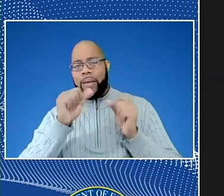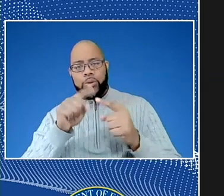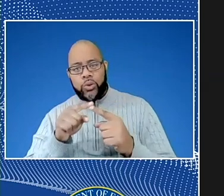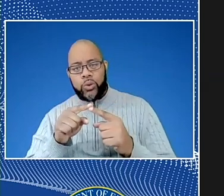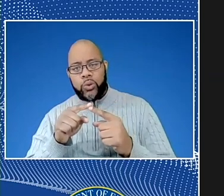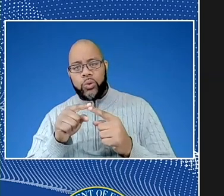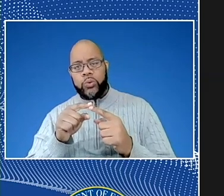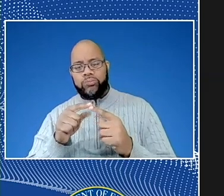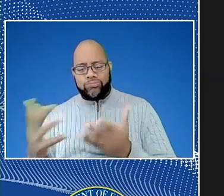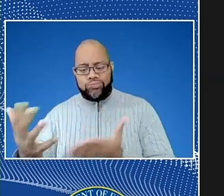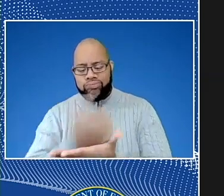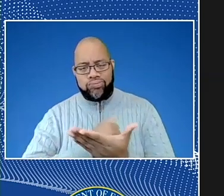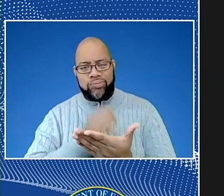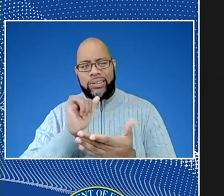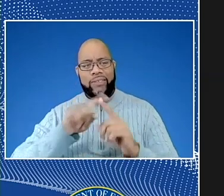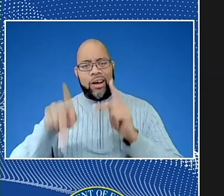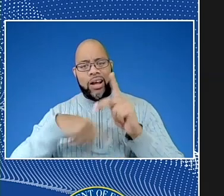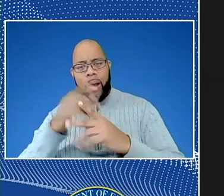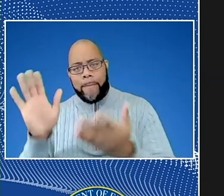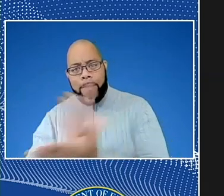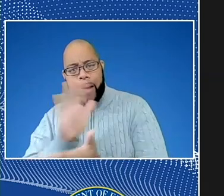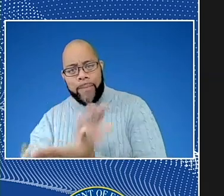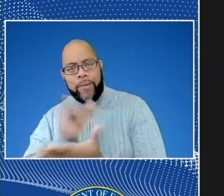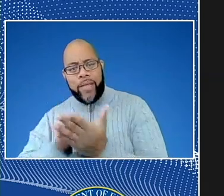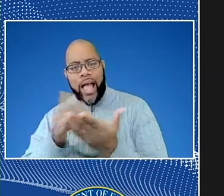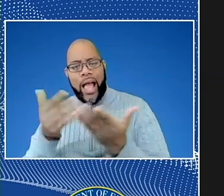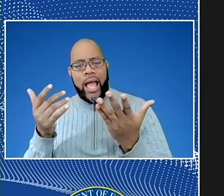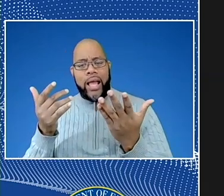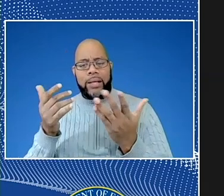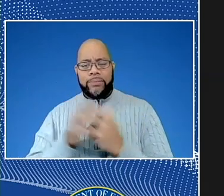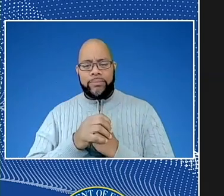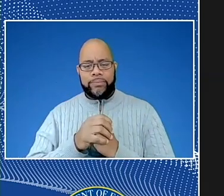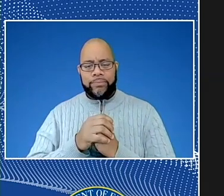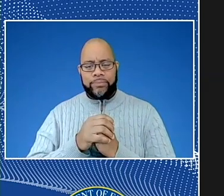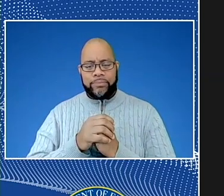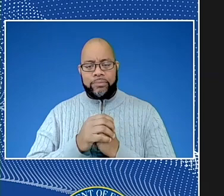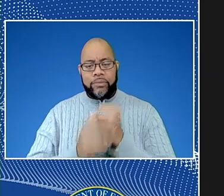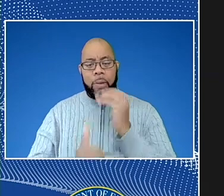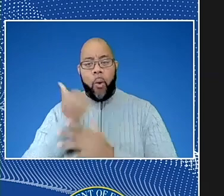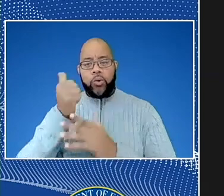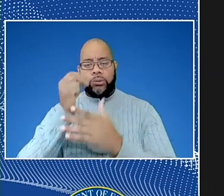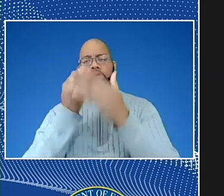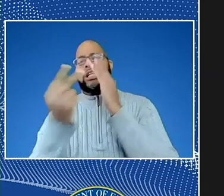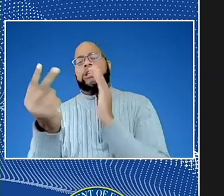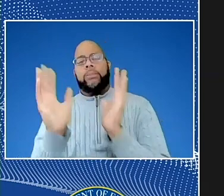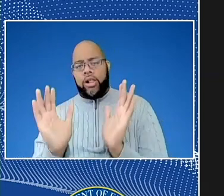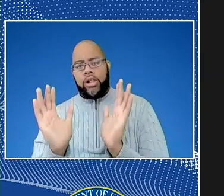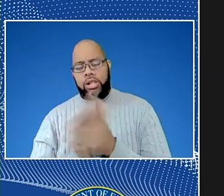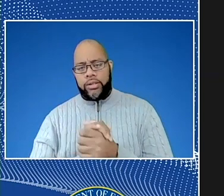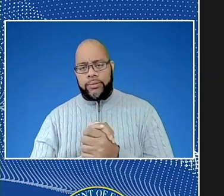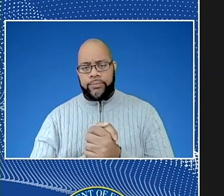of papers that would be, you know the most predictable, let's say.